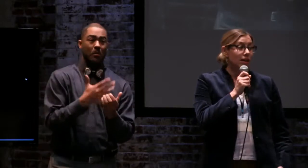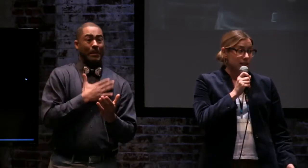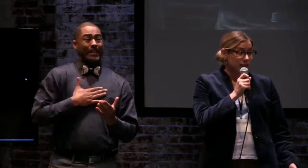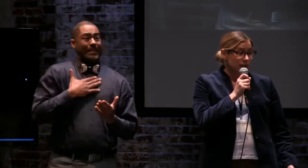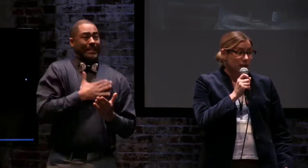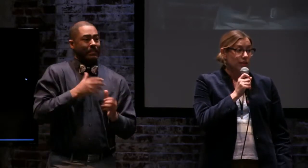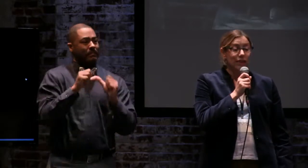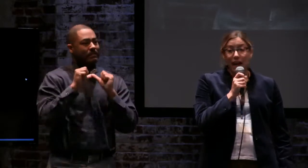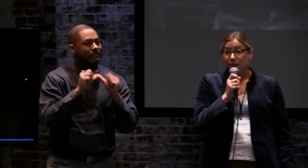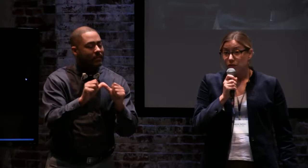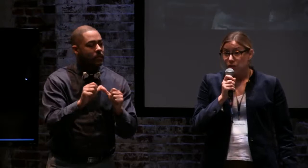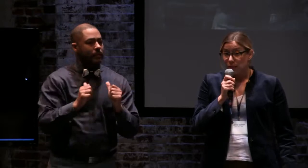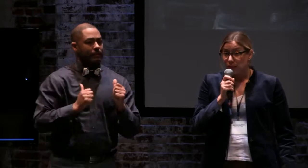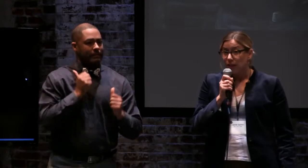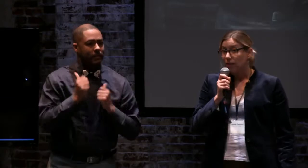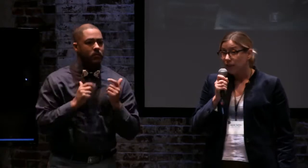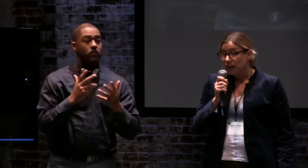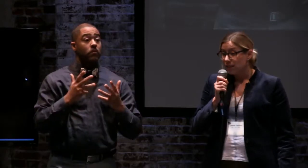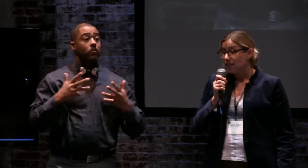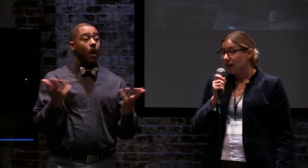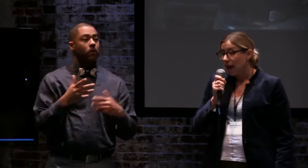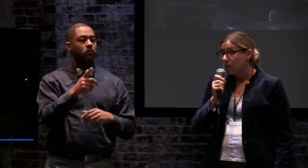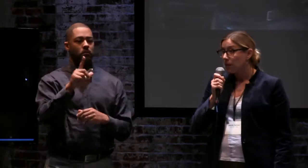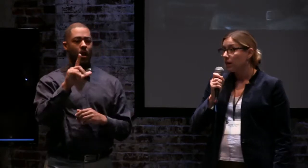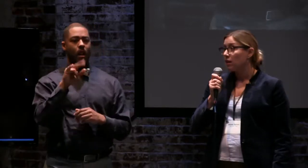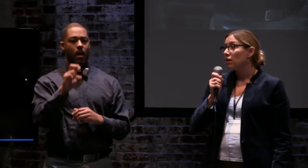Consider livestreaming events that happen.